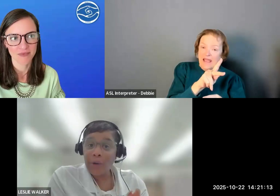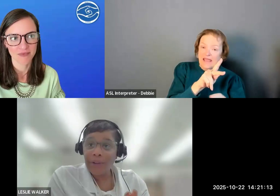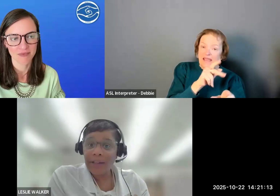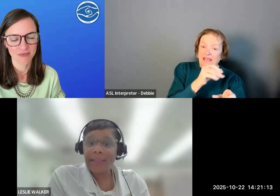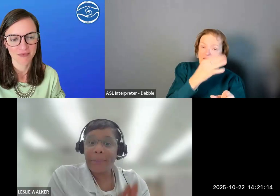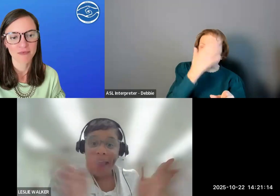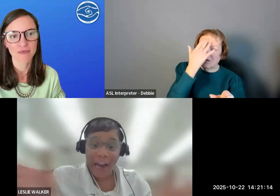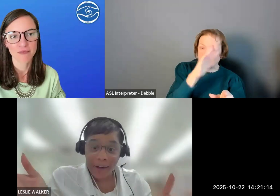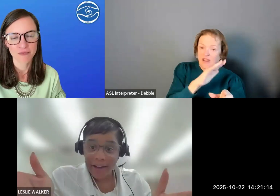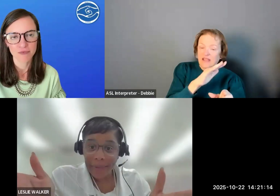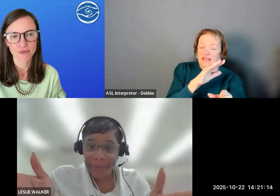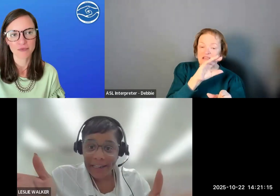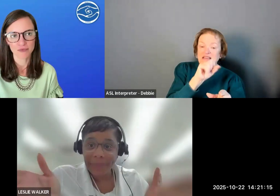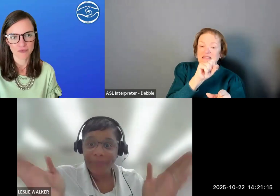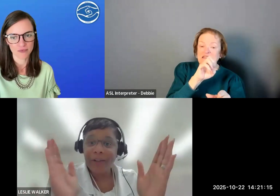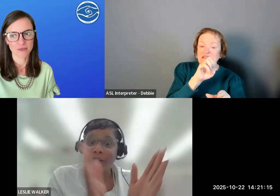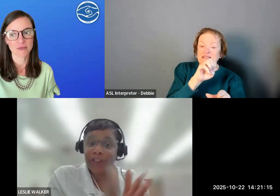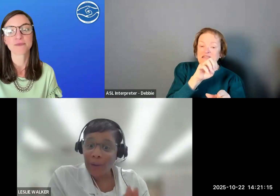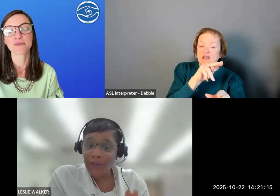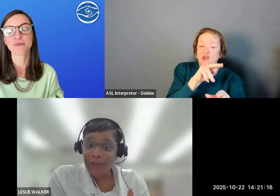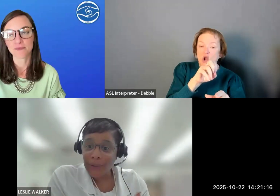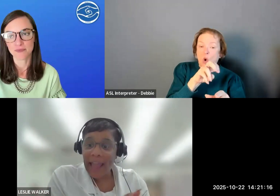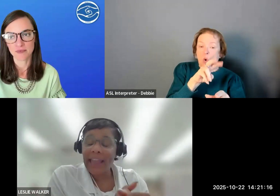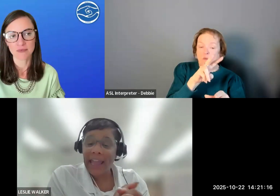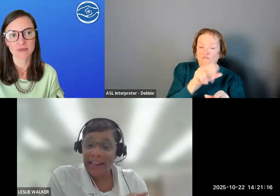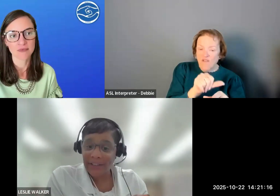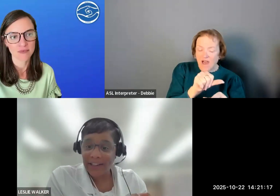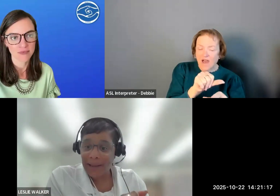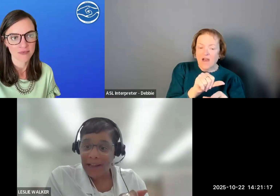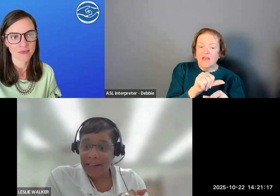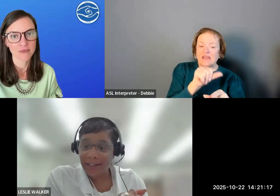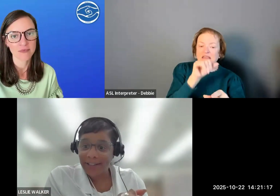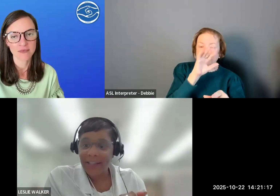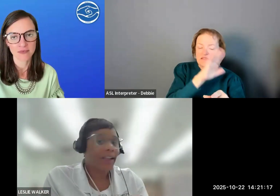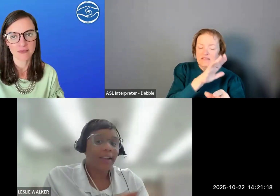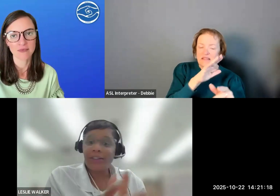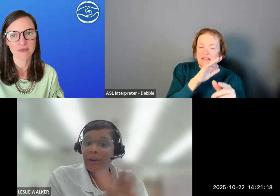Sonova is the parent company, which owns Phonak and Advanced Bionics.